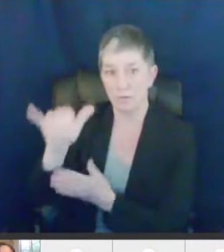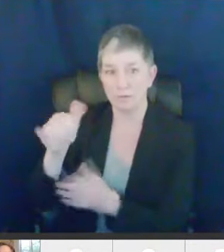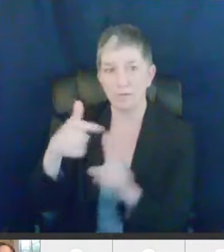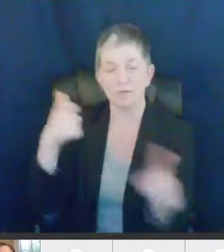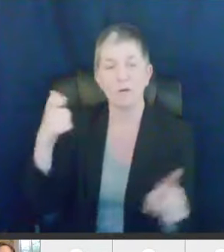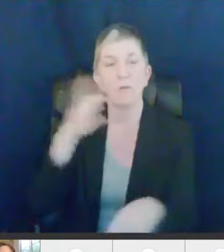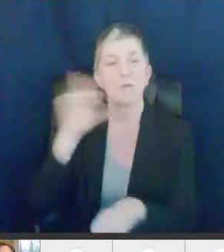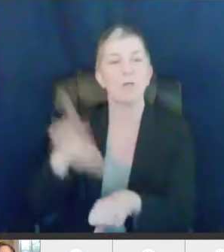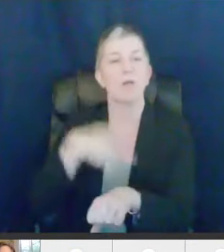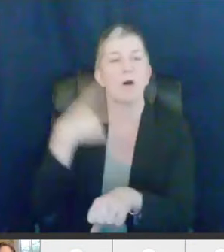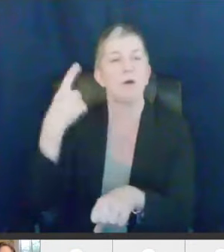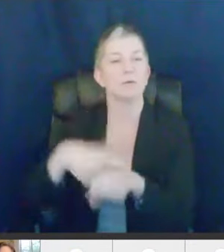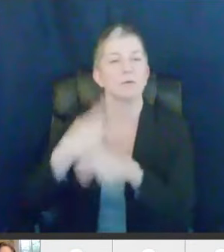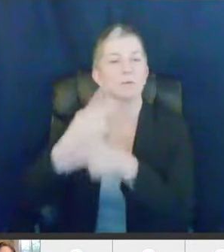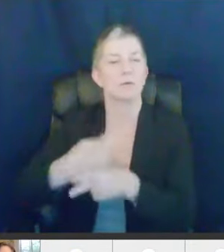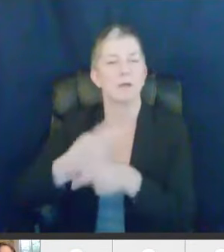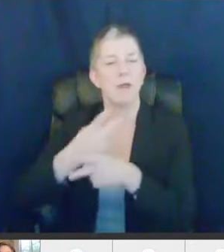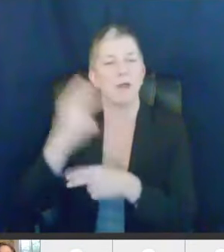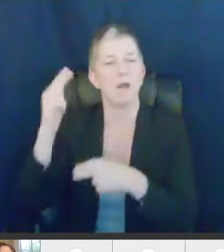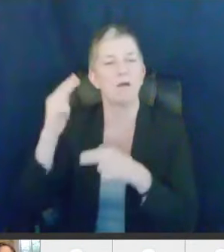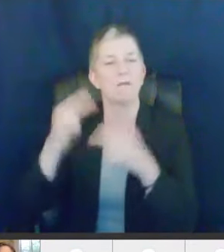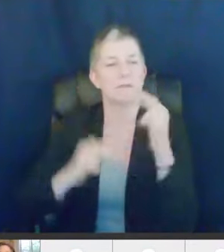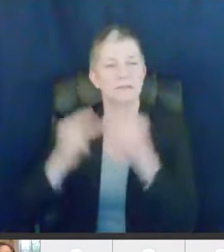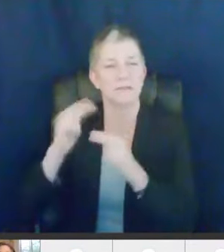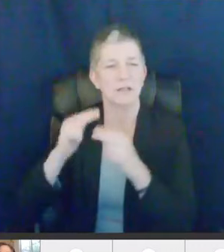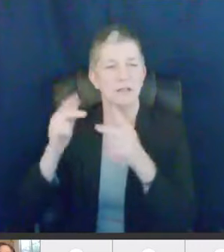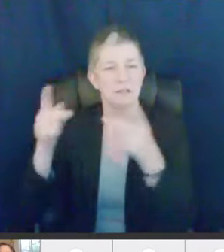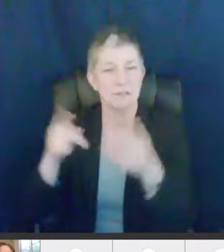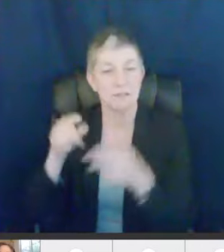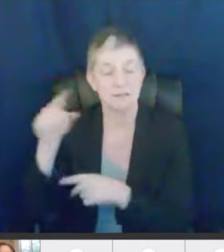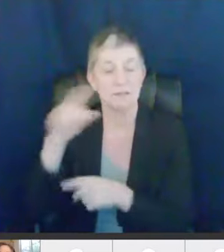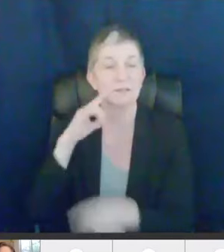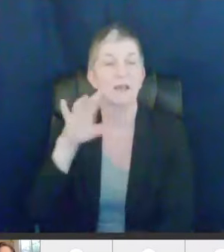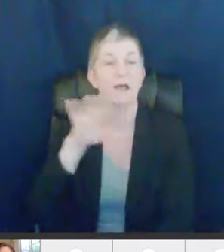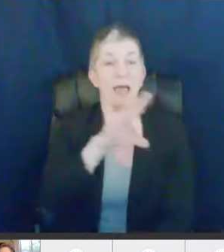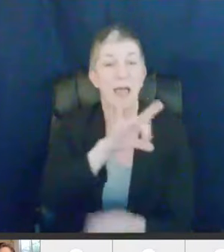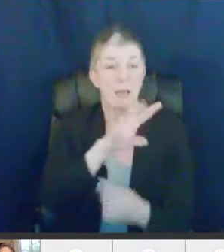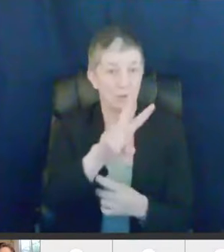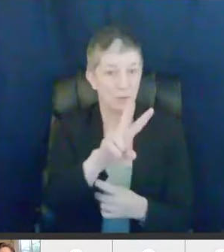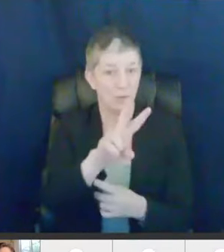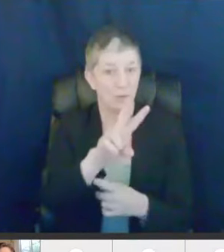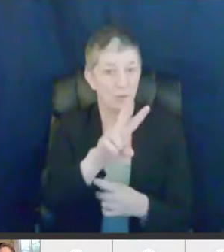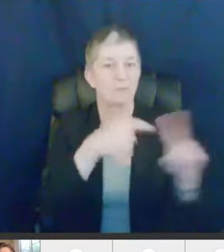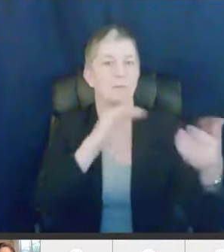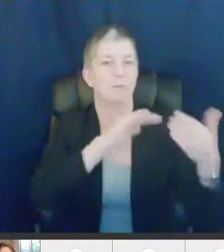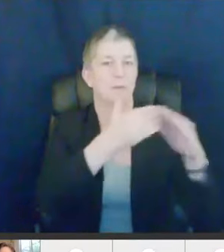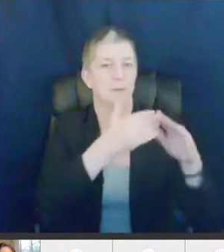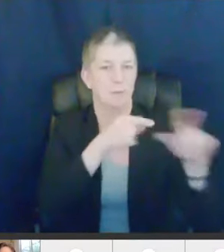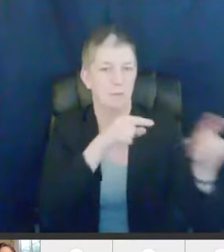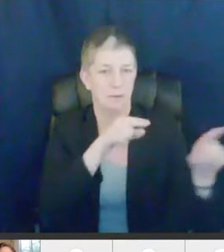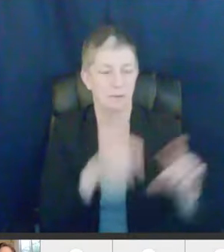facilities and eighty two of which are from the community these positive